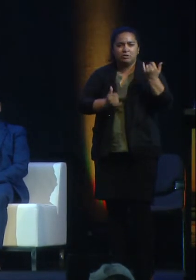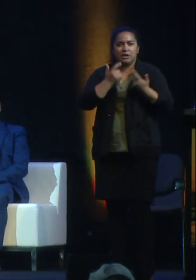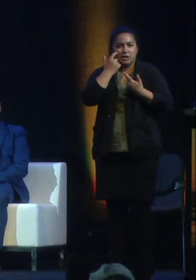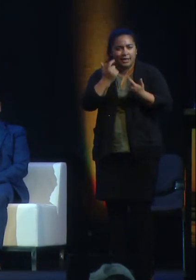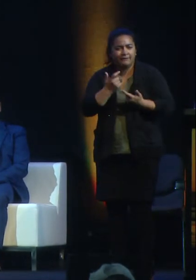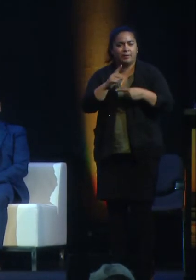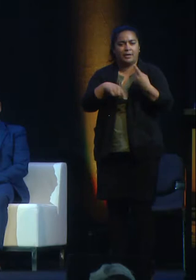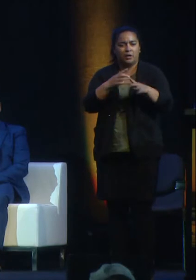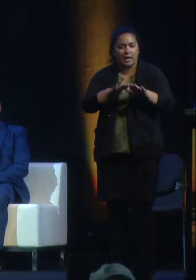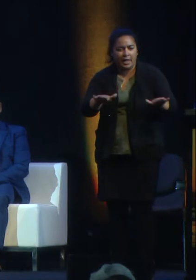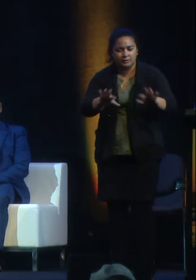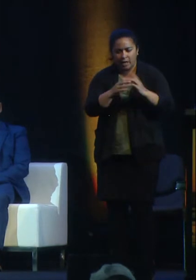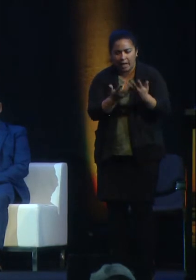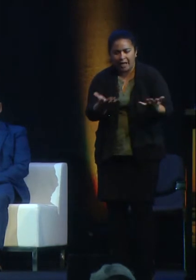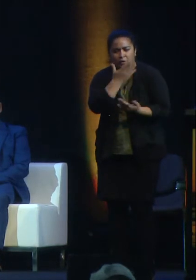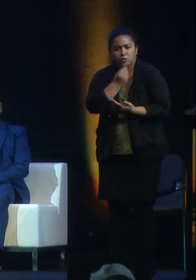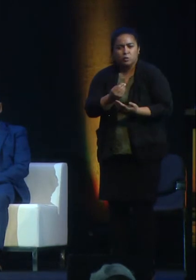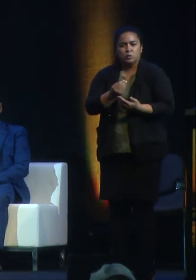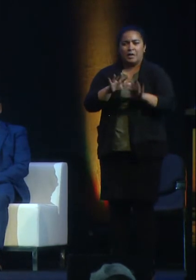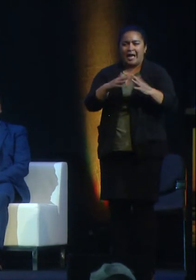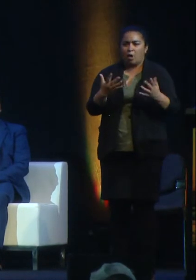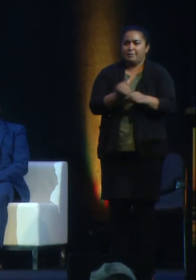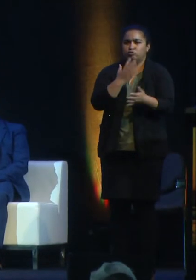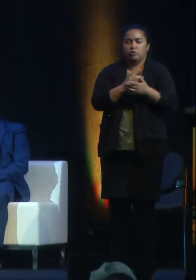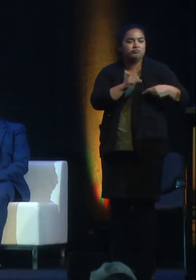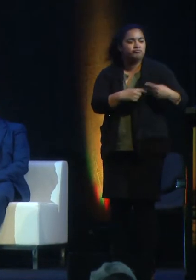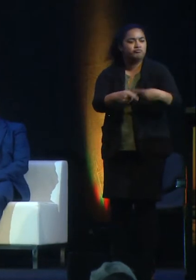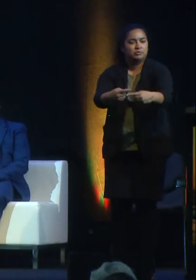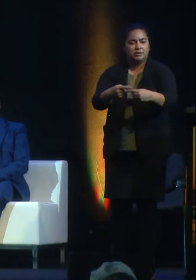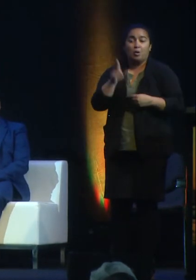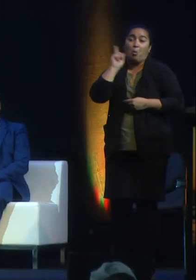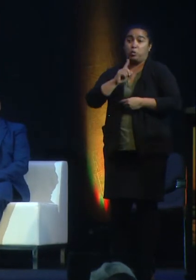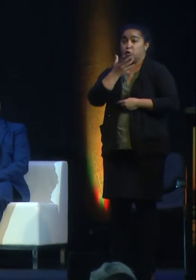using it, how we can keep it sustainable. Water usage, we heard about that again from